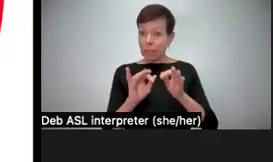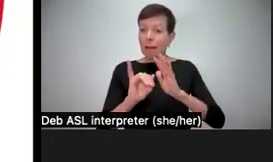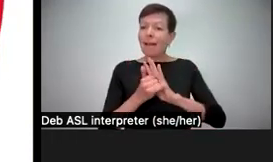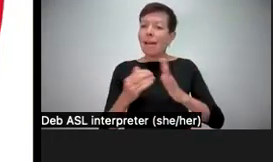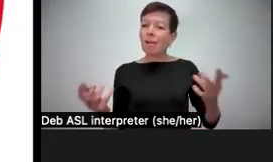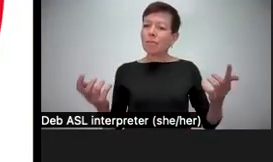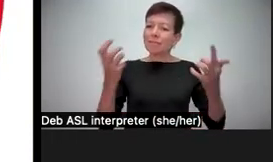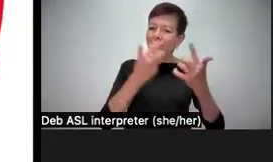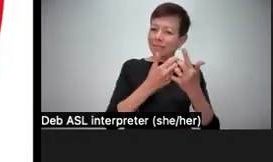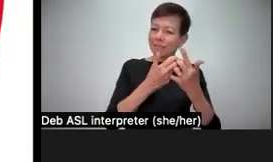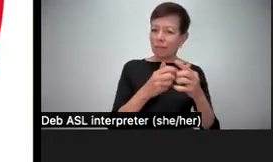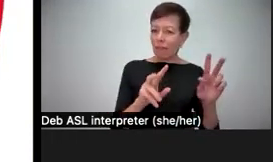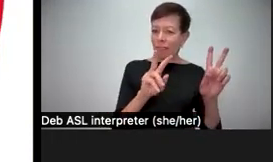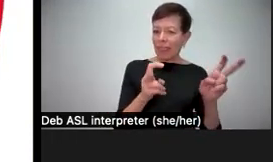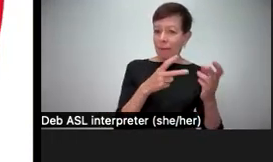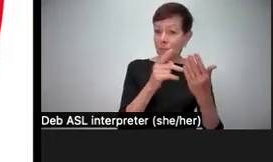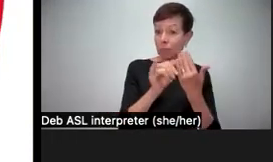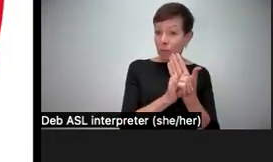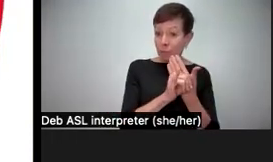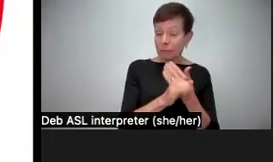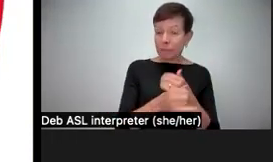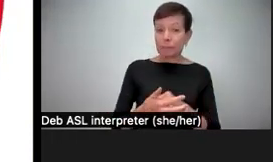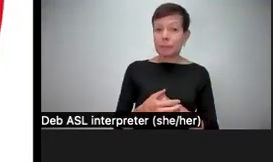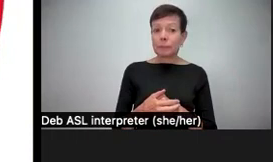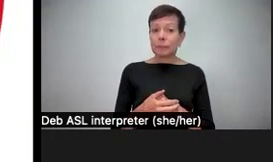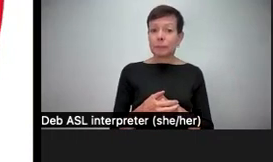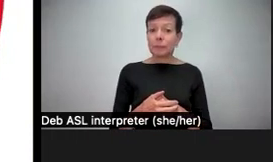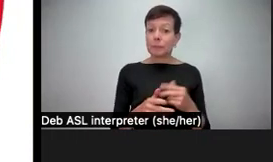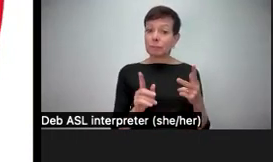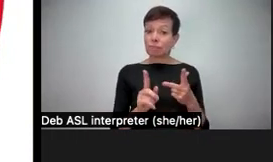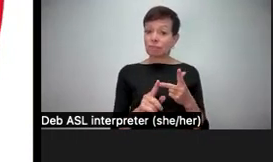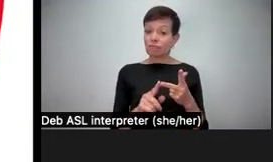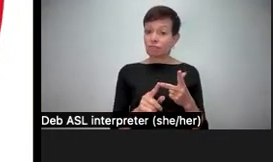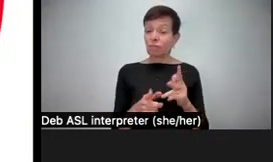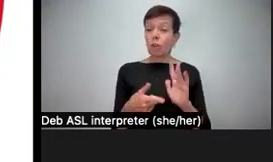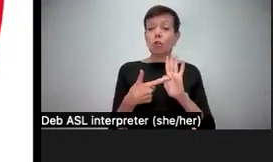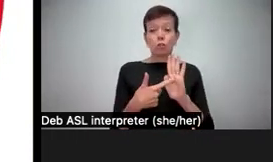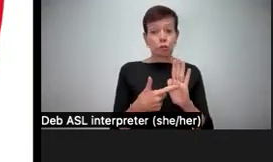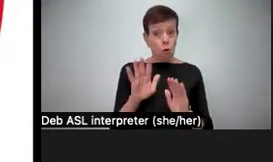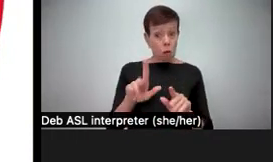Demonstrate that your team has capacity for this project awareness and understands